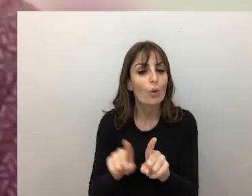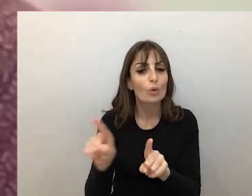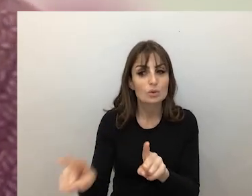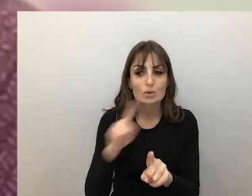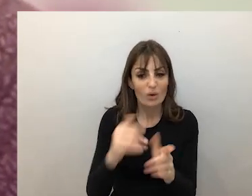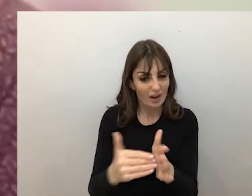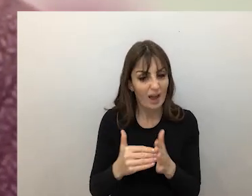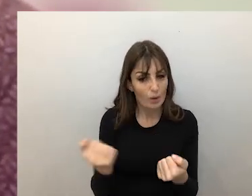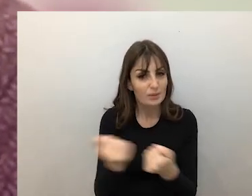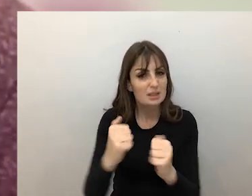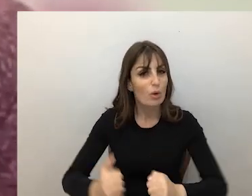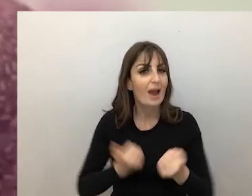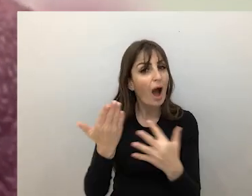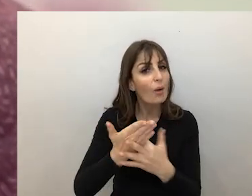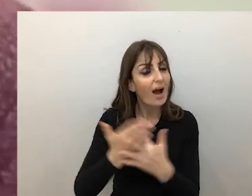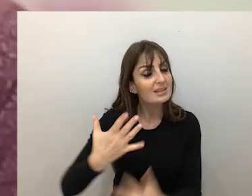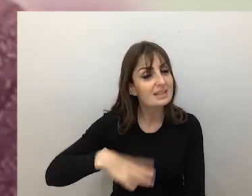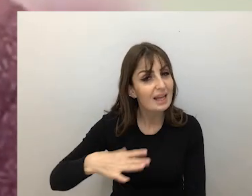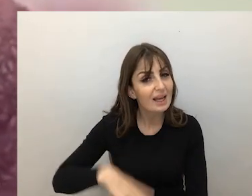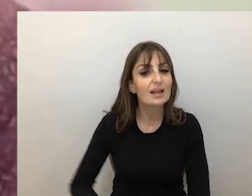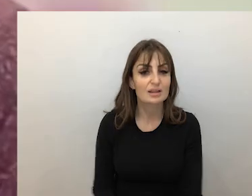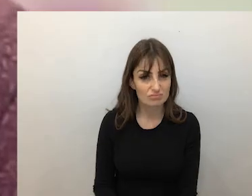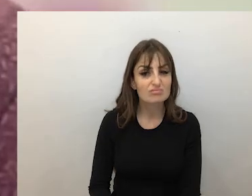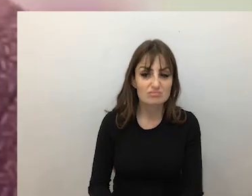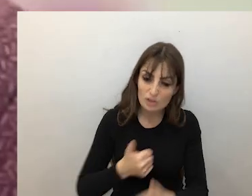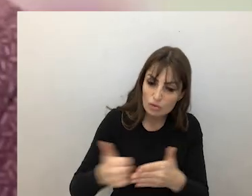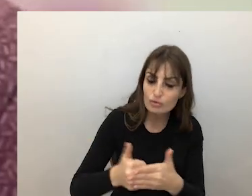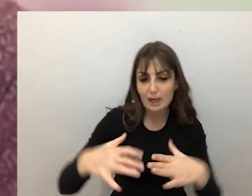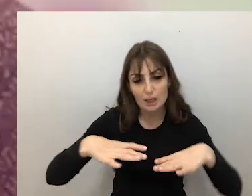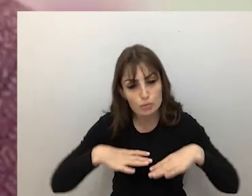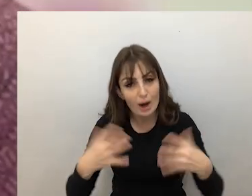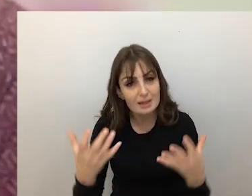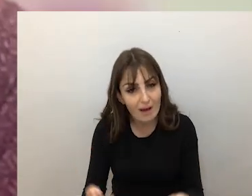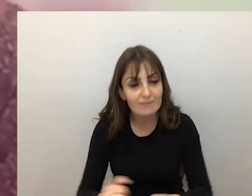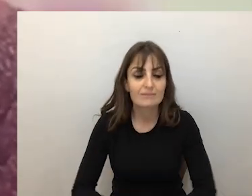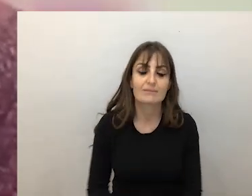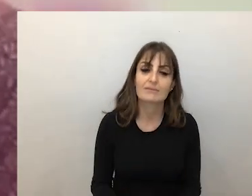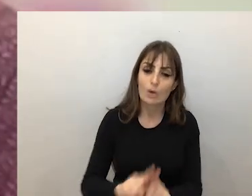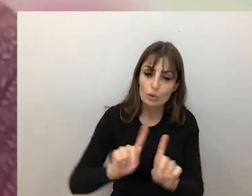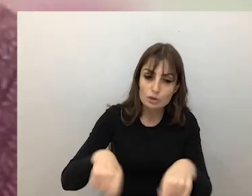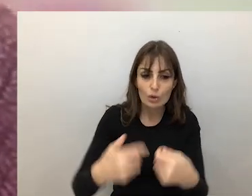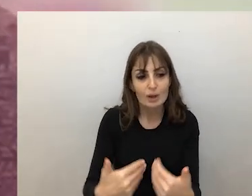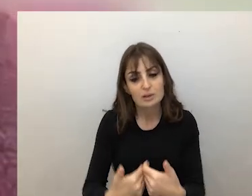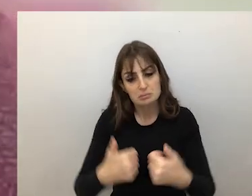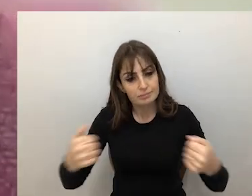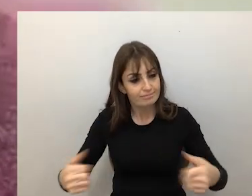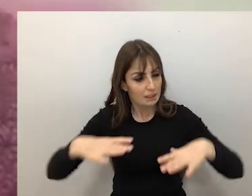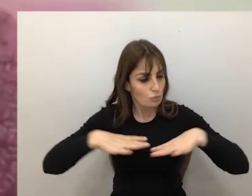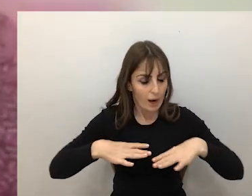our different access needs. So there were regular breaks scheduled and we were given space and time to think and